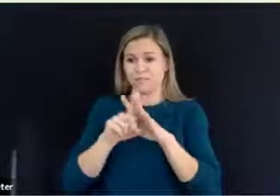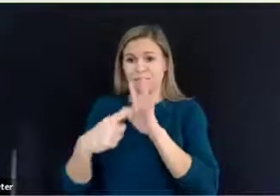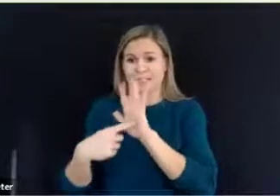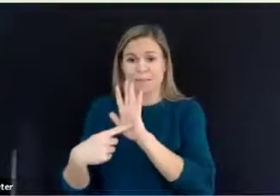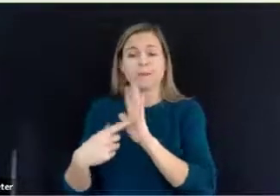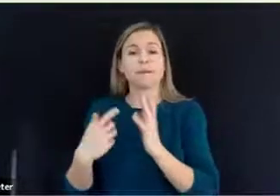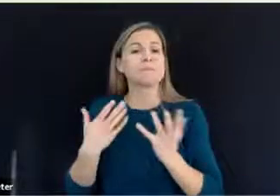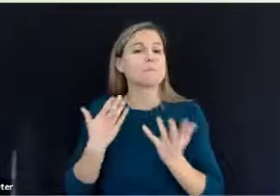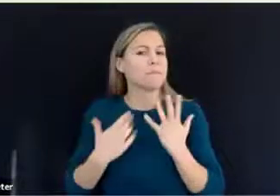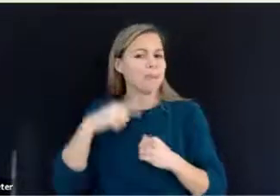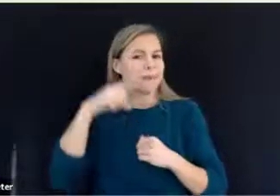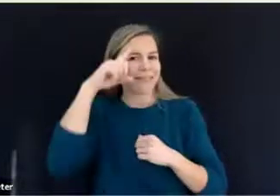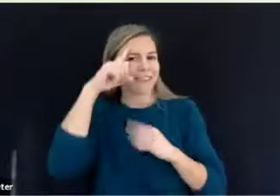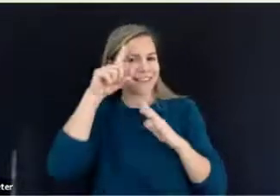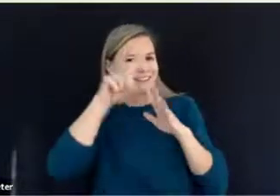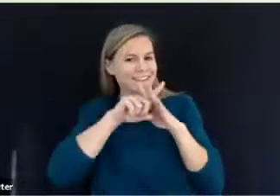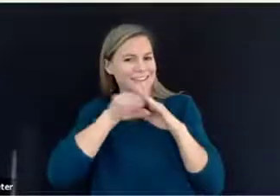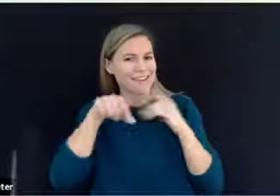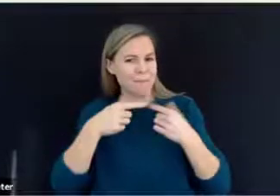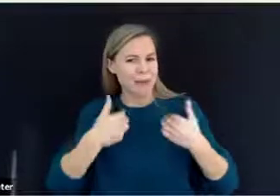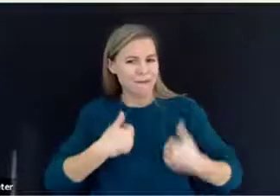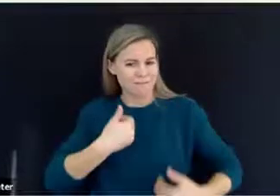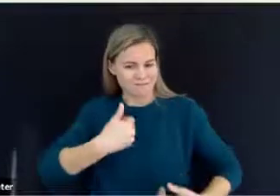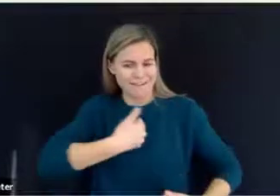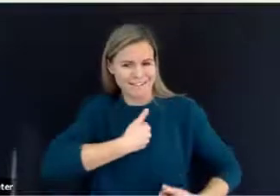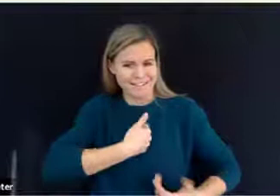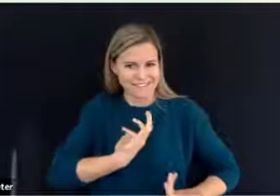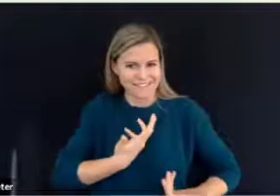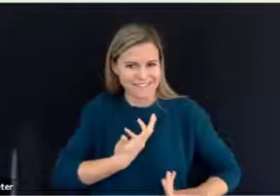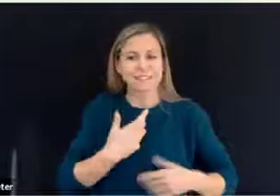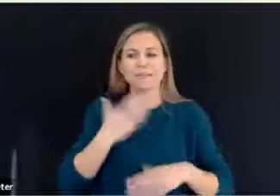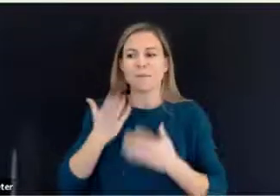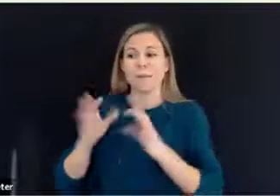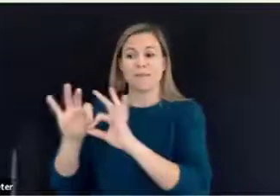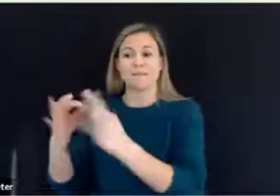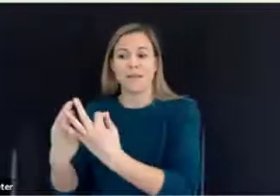and help direct that family to us if possible.